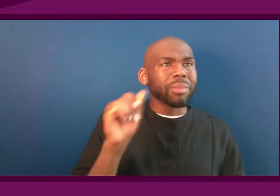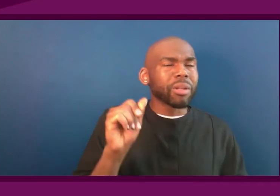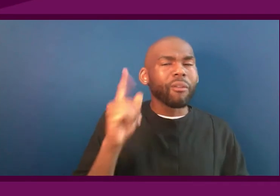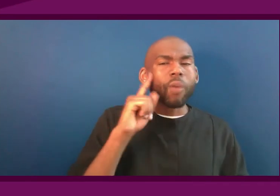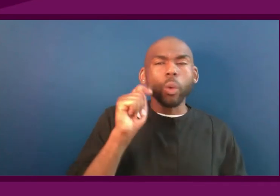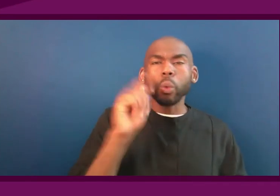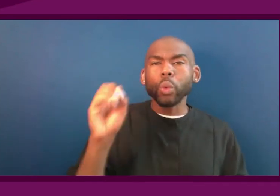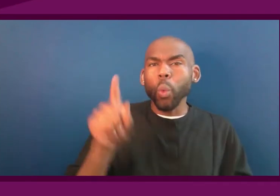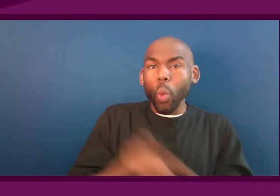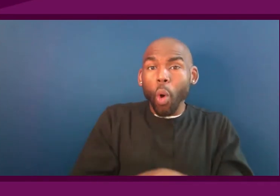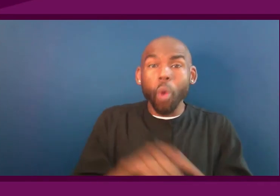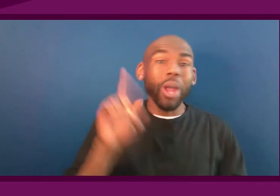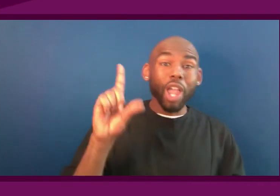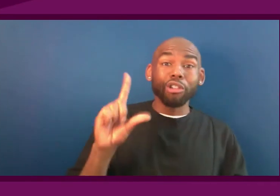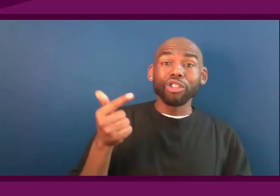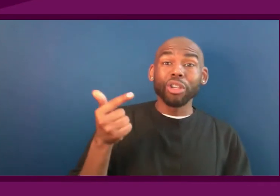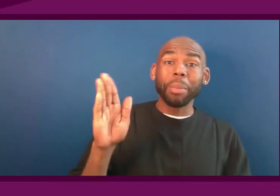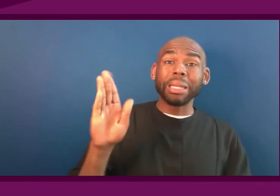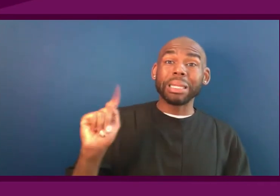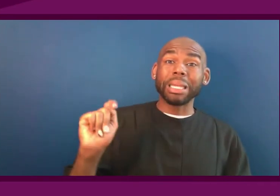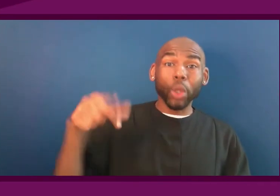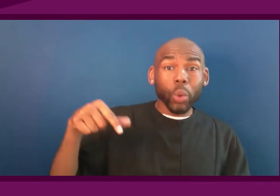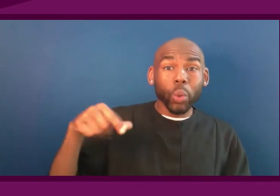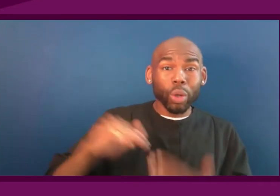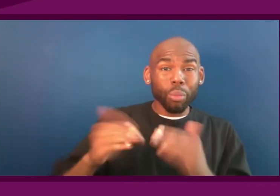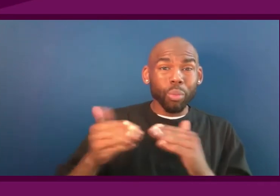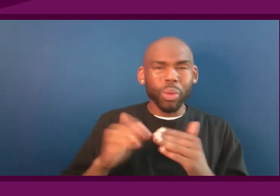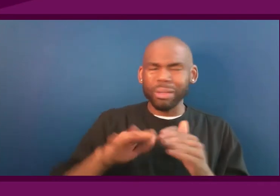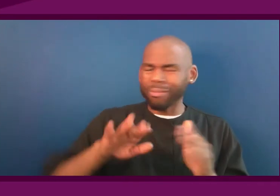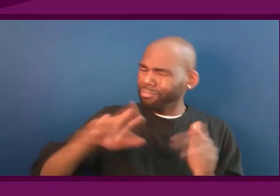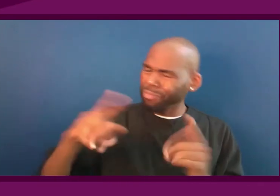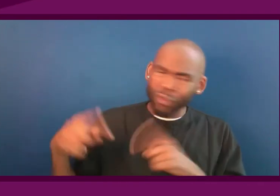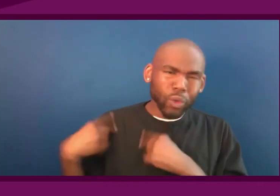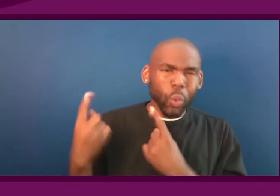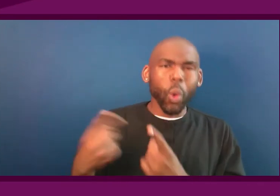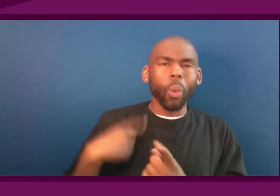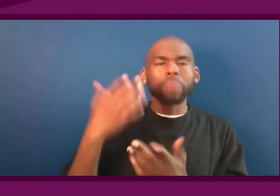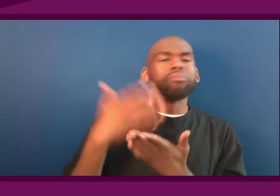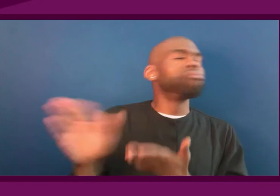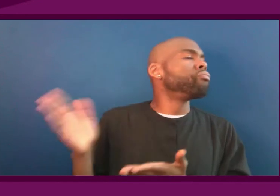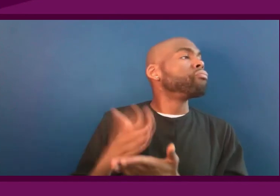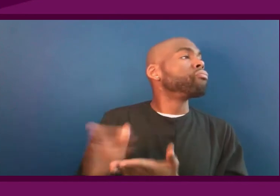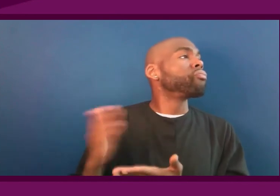about identity politics. And are you including this person because they're, so-called qualified